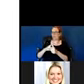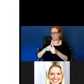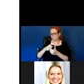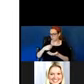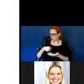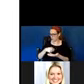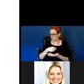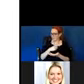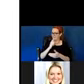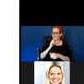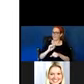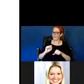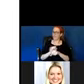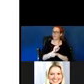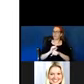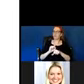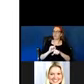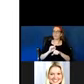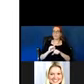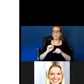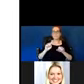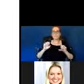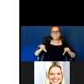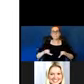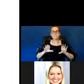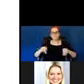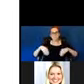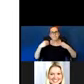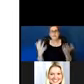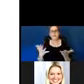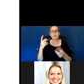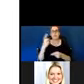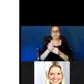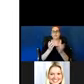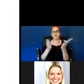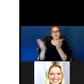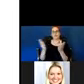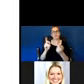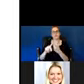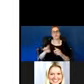and our services to best provide the care to our clients. Next slide.